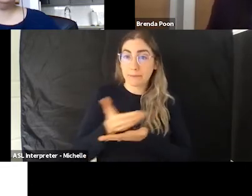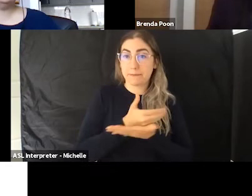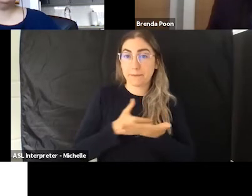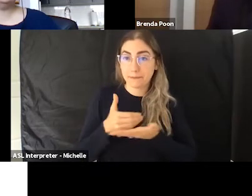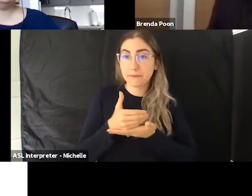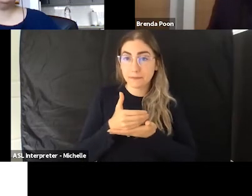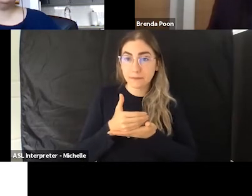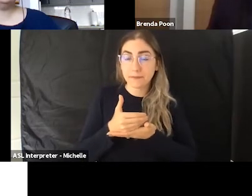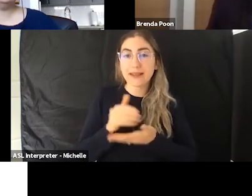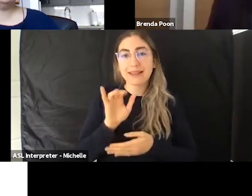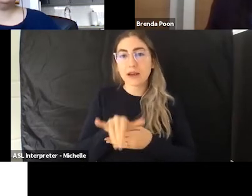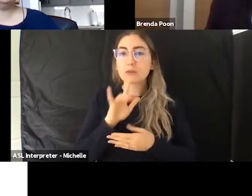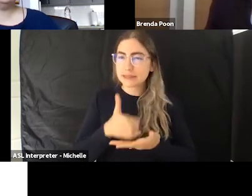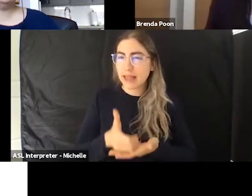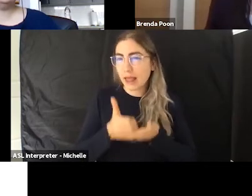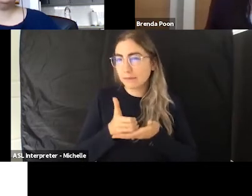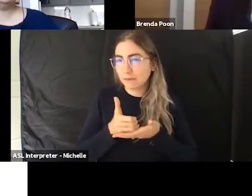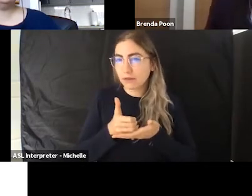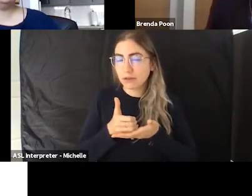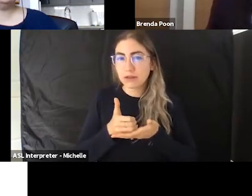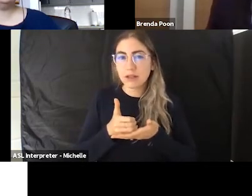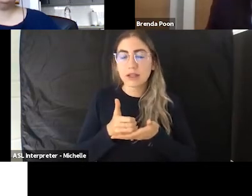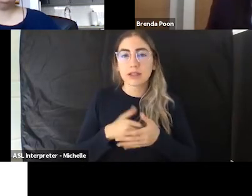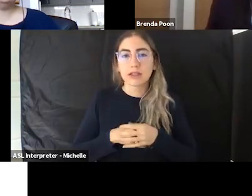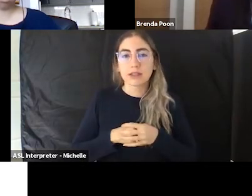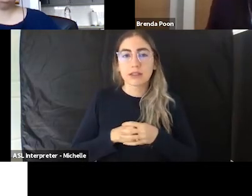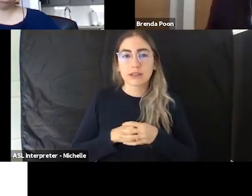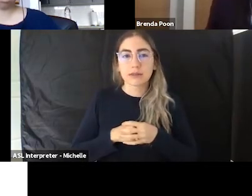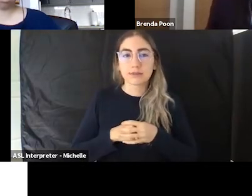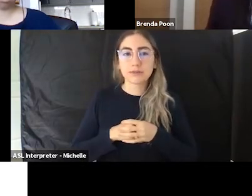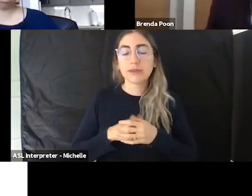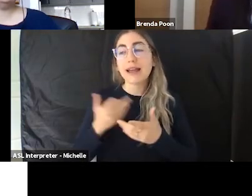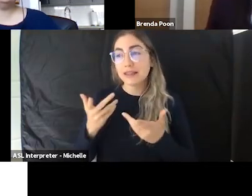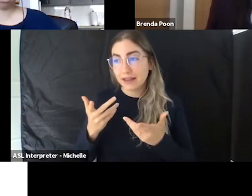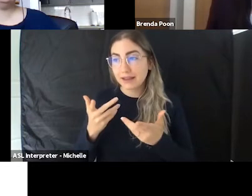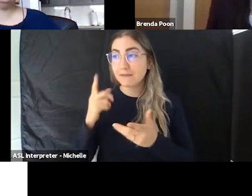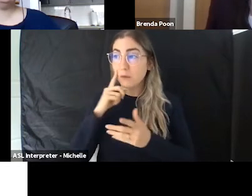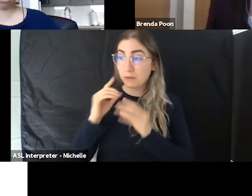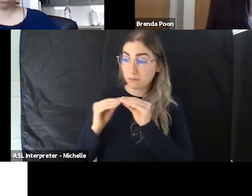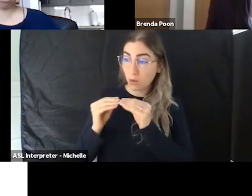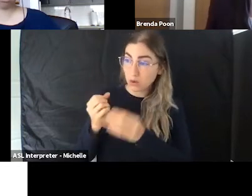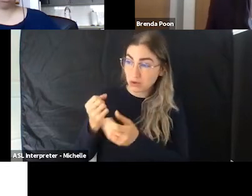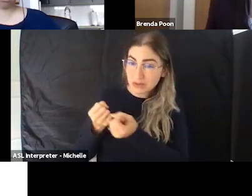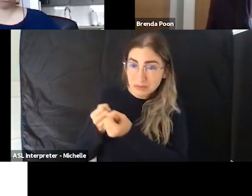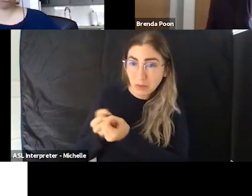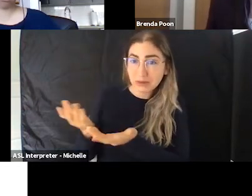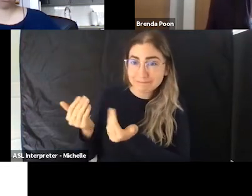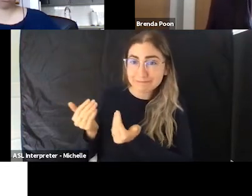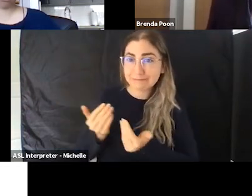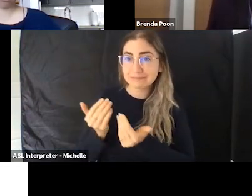SO IN THE CASE OF INCOME SUPPORTS, THOSE WERE SUPPORTS WERE VIEWED SO IN THE CASE OF INCOME SUPPORTS, THOSE WERE SUPPORTS WERE VIEWED AS HELPFUL. AS HELPFUL. IN TERMS OF CALL FOR MORE SUPPORTS, THERE WAS A